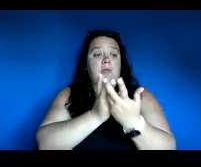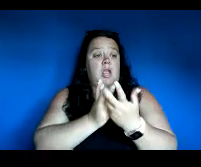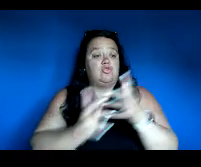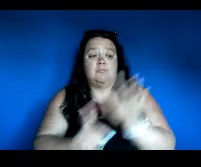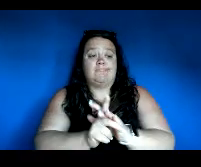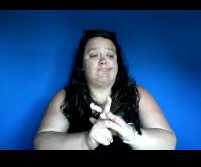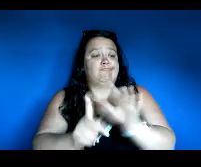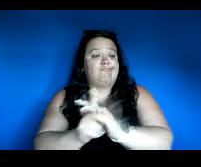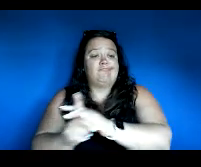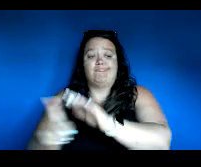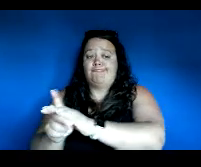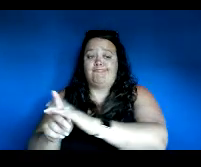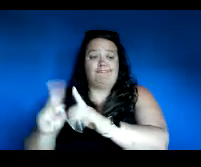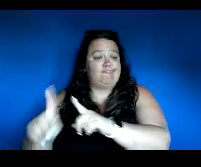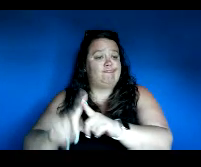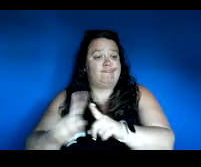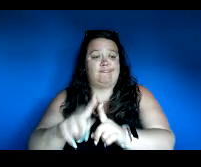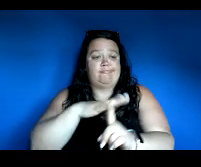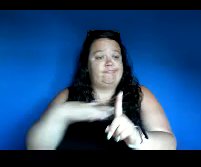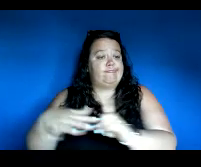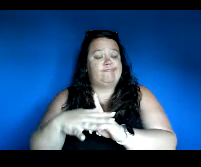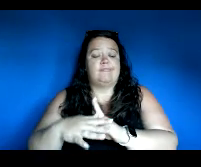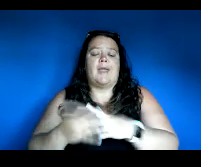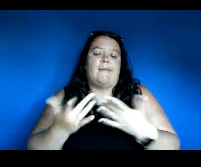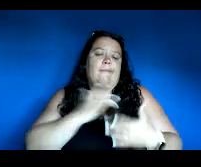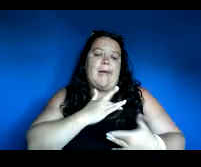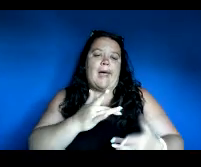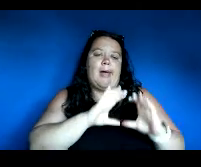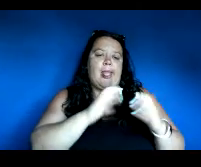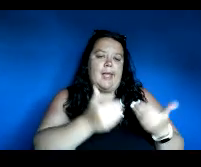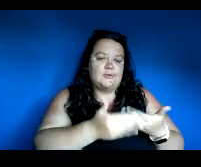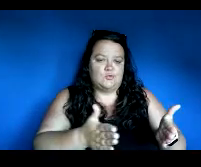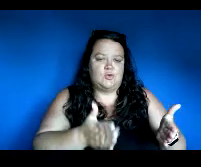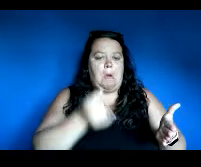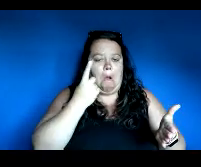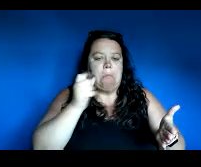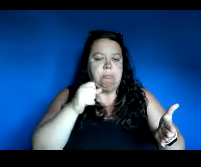So classrooms are one of the most common, along with the testing environment,